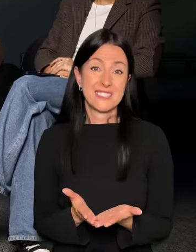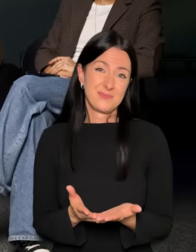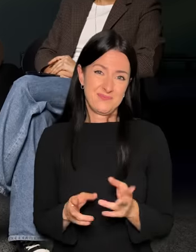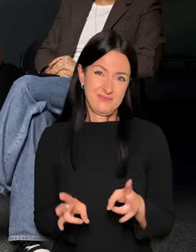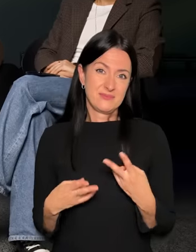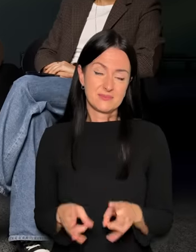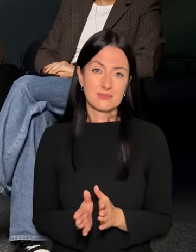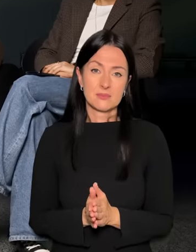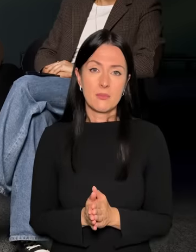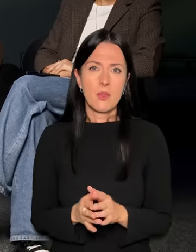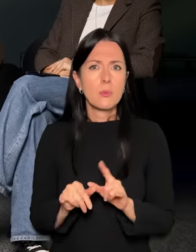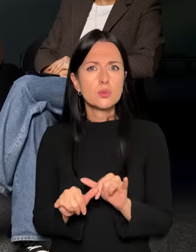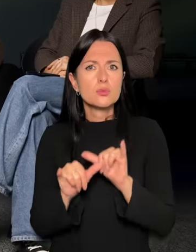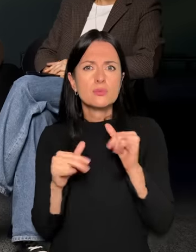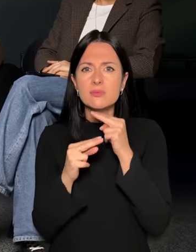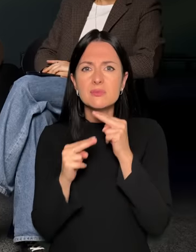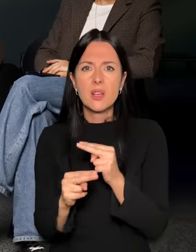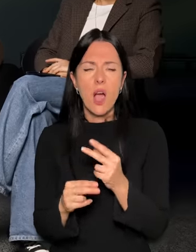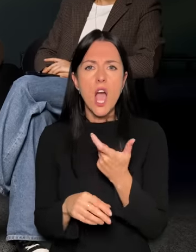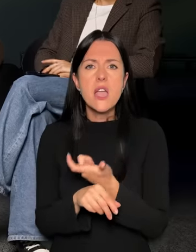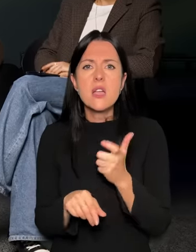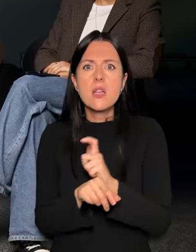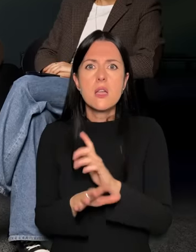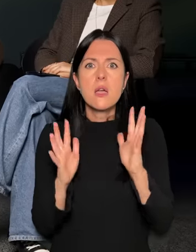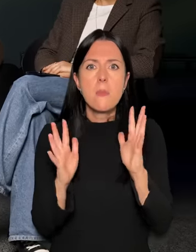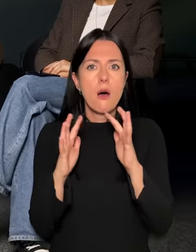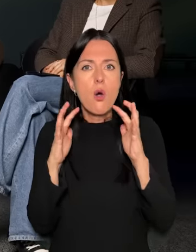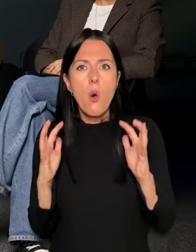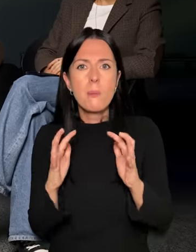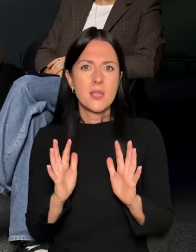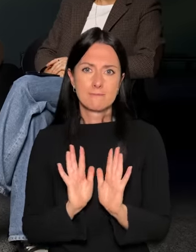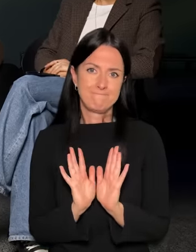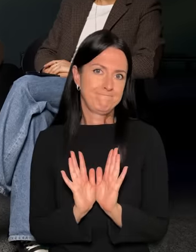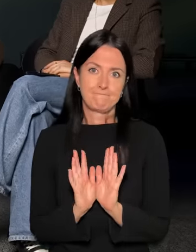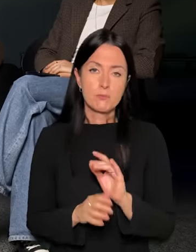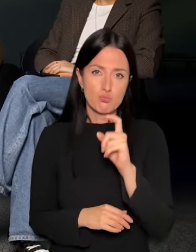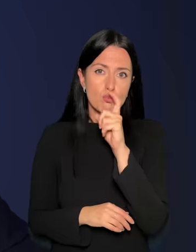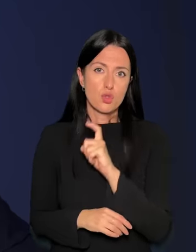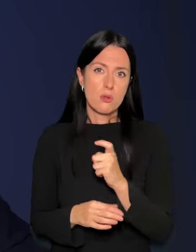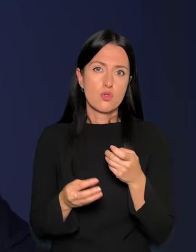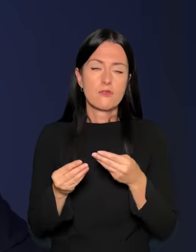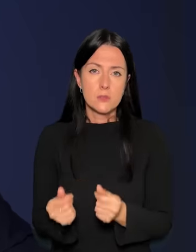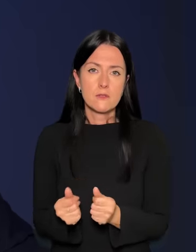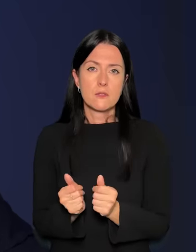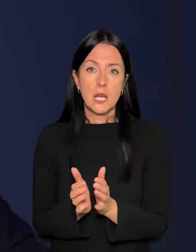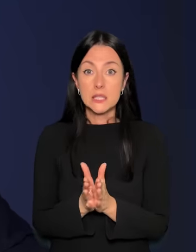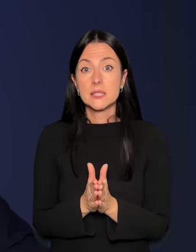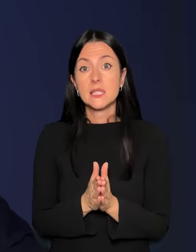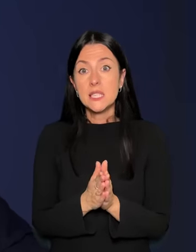This is also not required. And excessive attention? Well, overprotectiveness, that also is a bit of a bad influence, and, well,